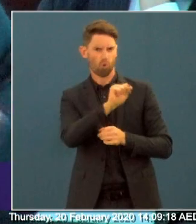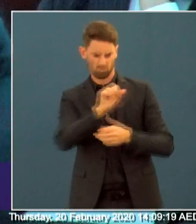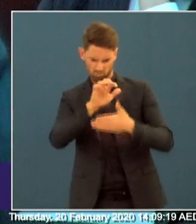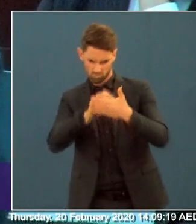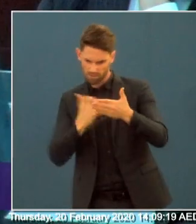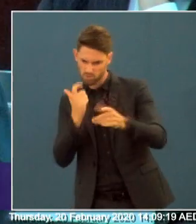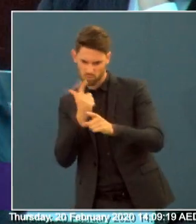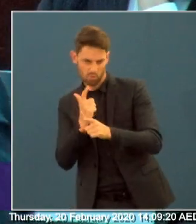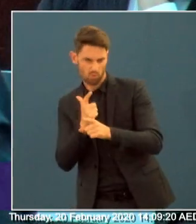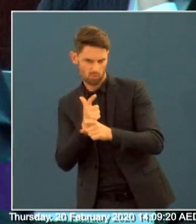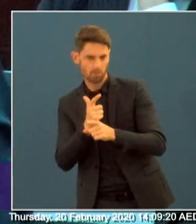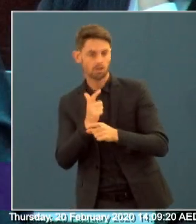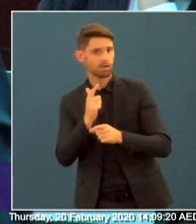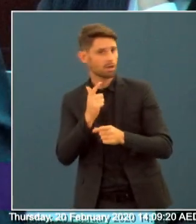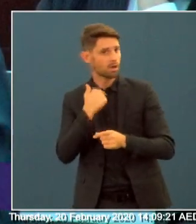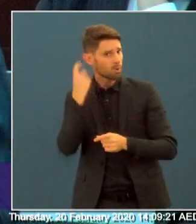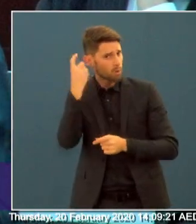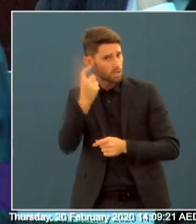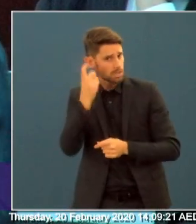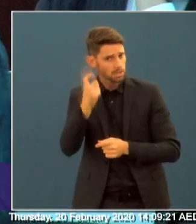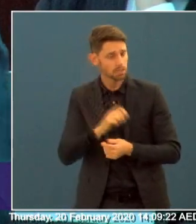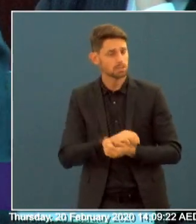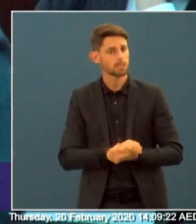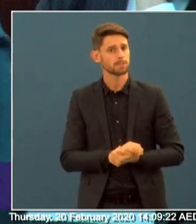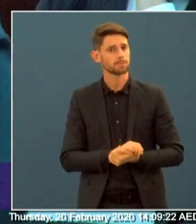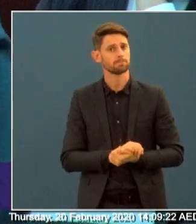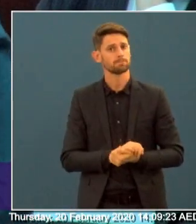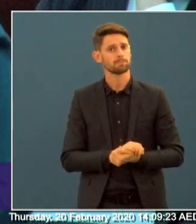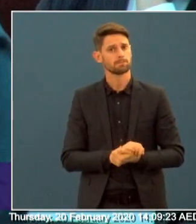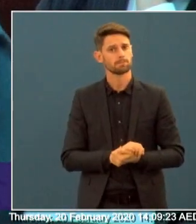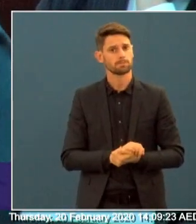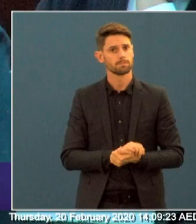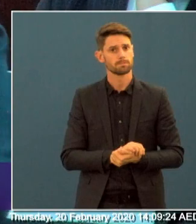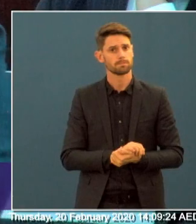And is it fair to say that this has then led to some work that occurred